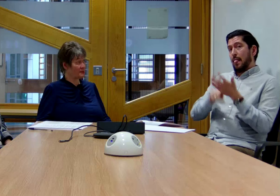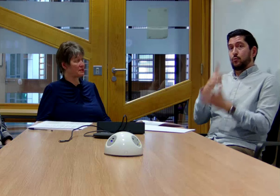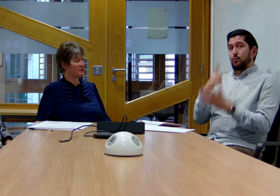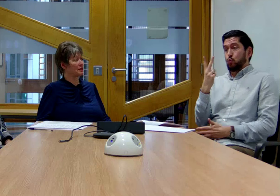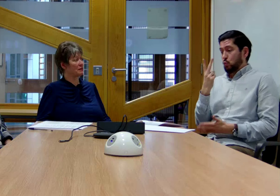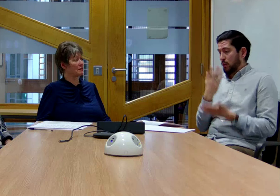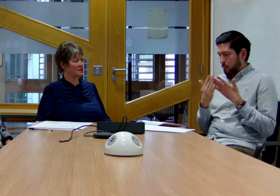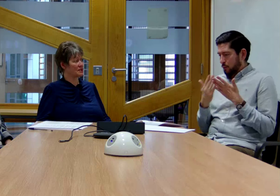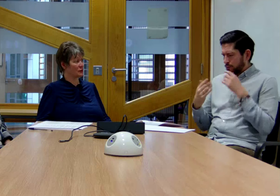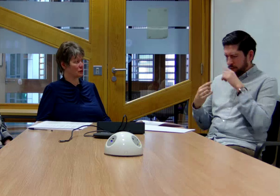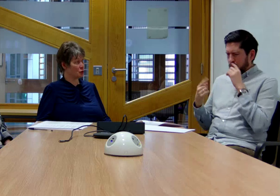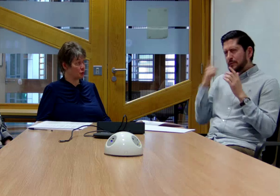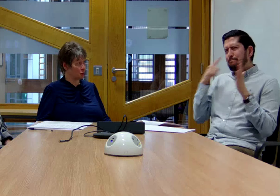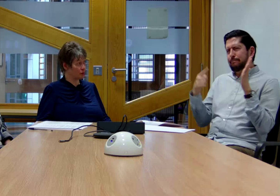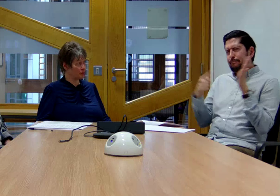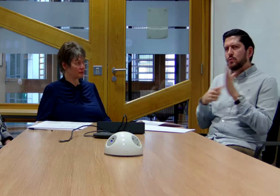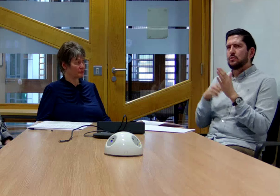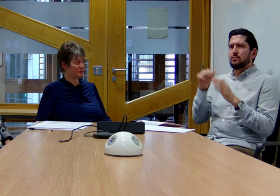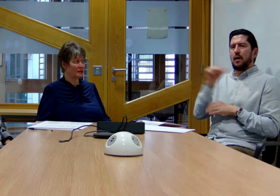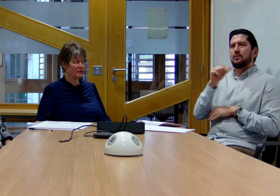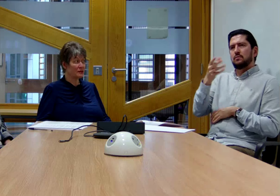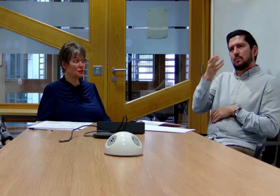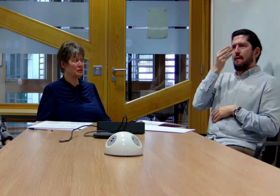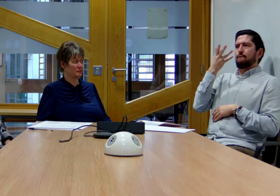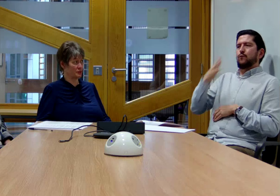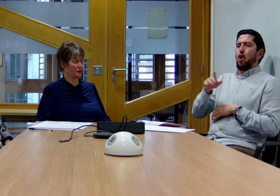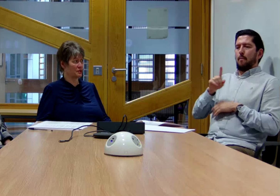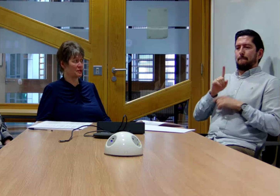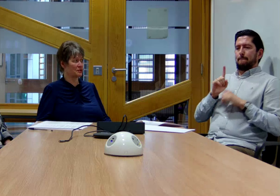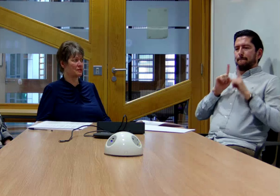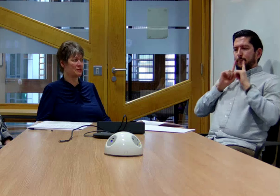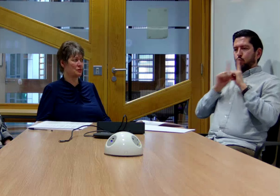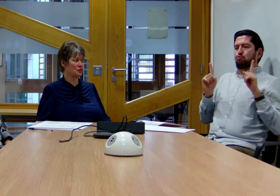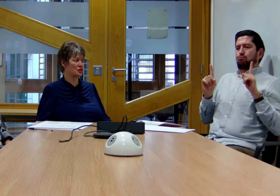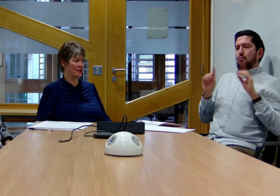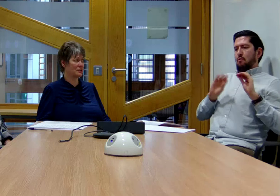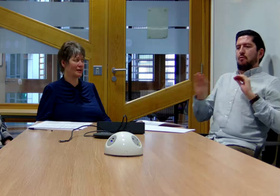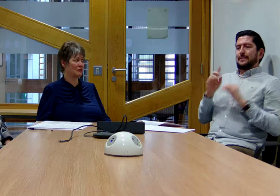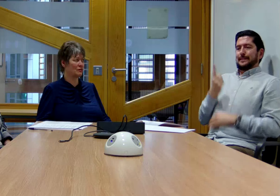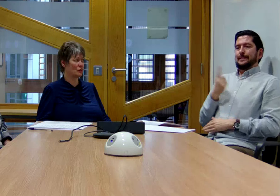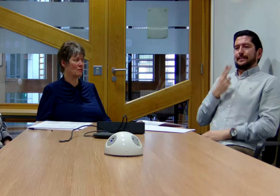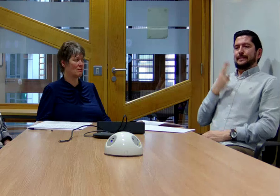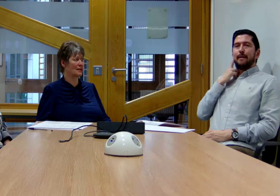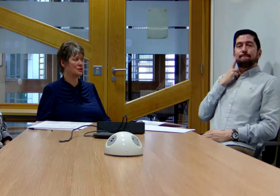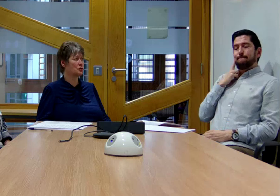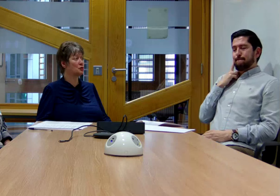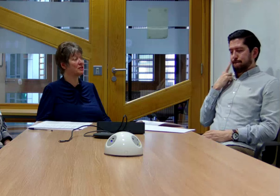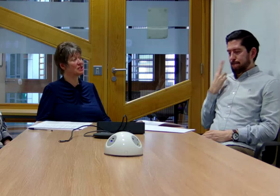Mark: If people want to learn BSL as a L2 language I think it's really important that